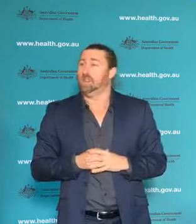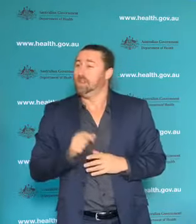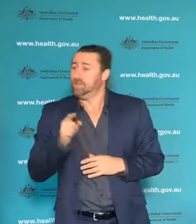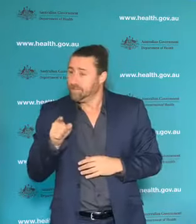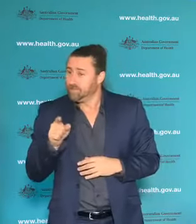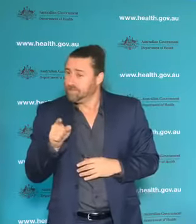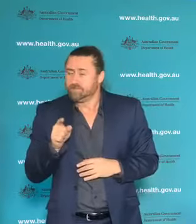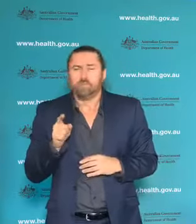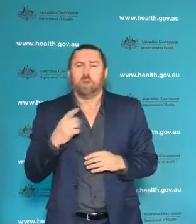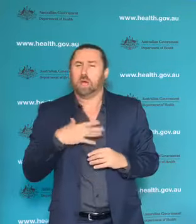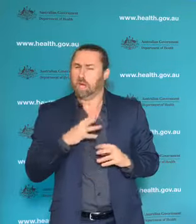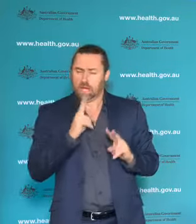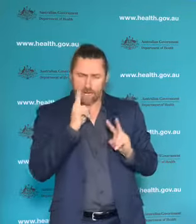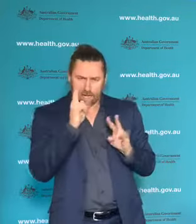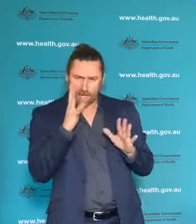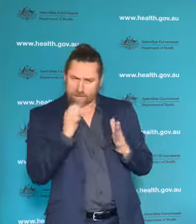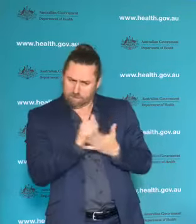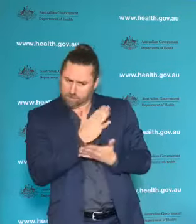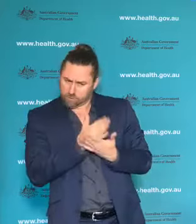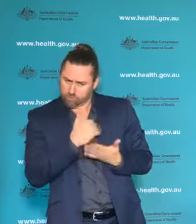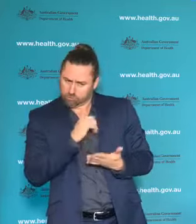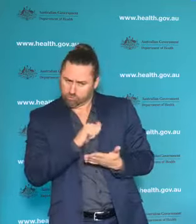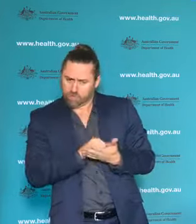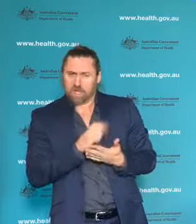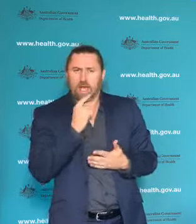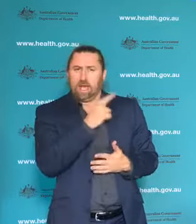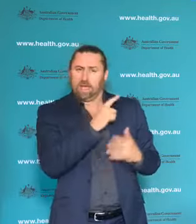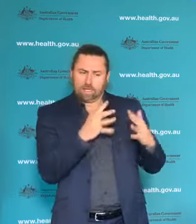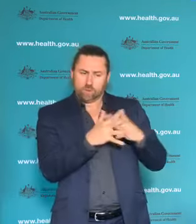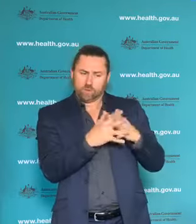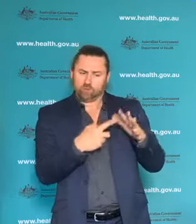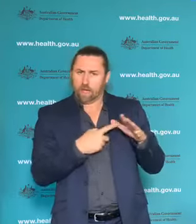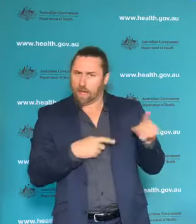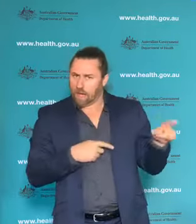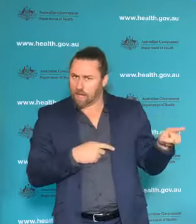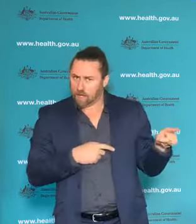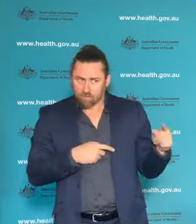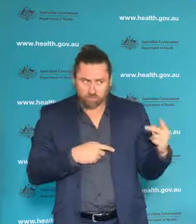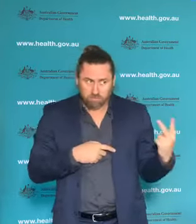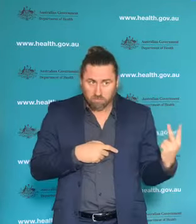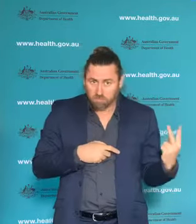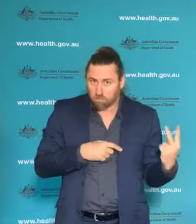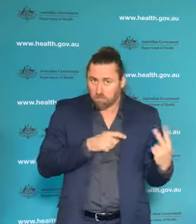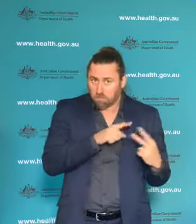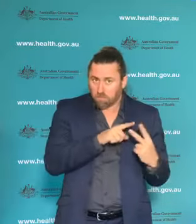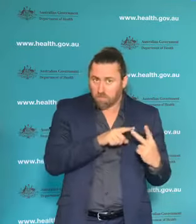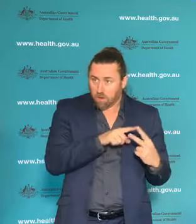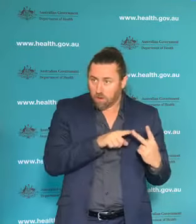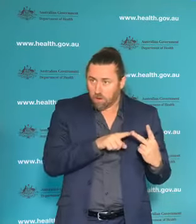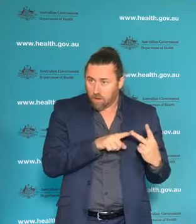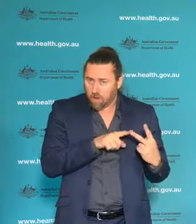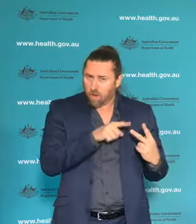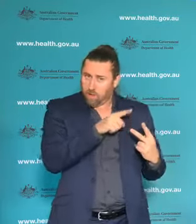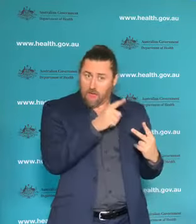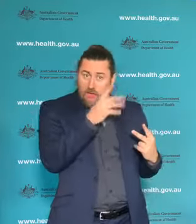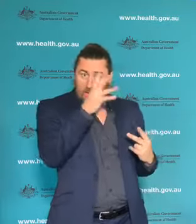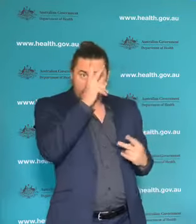Reporter: Firstly, can I just clarify, you mentioned those WA cases. Are you saying that those people have been re-infected with coronavirus?